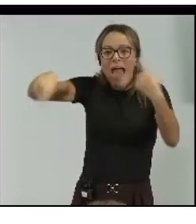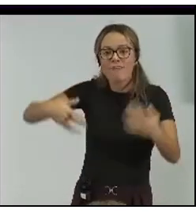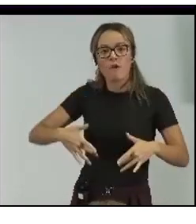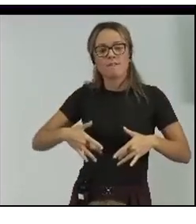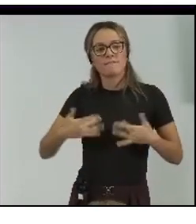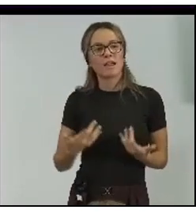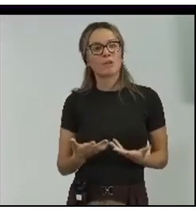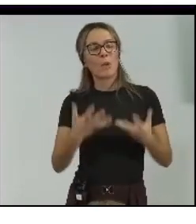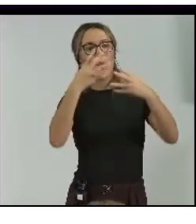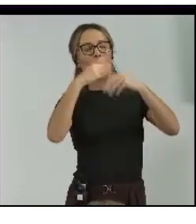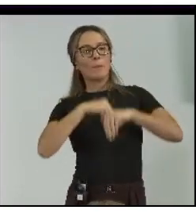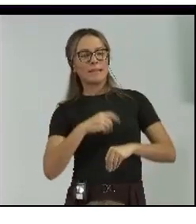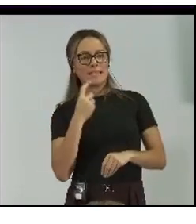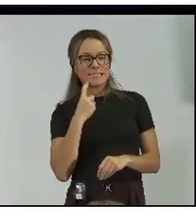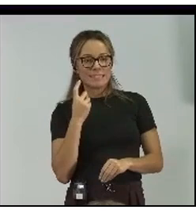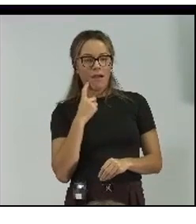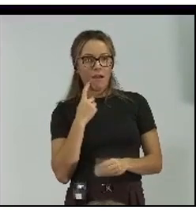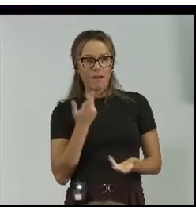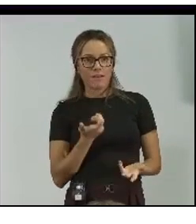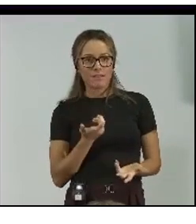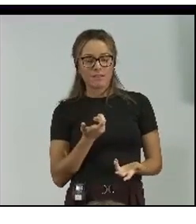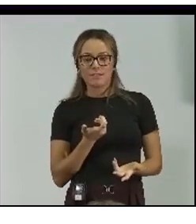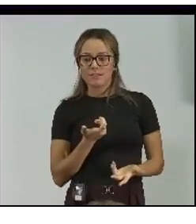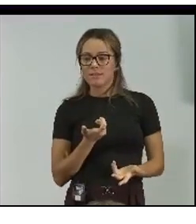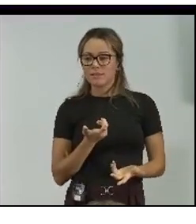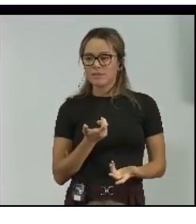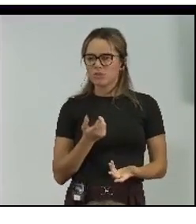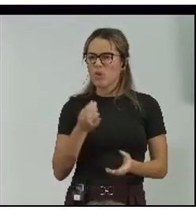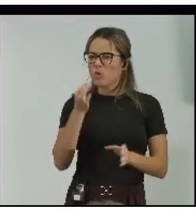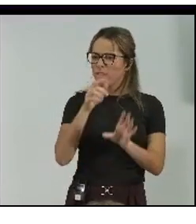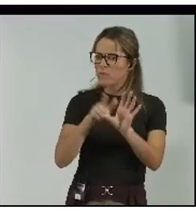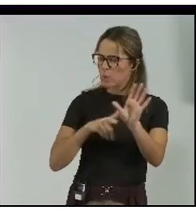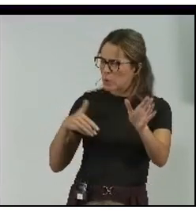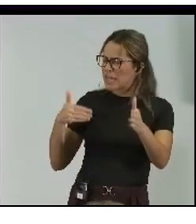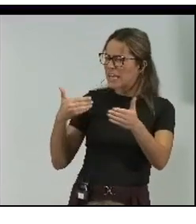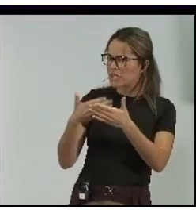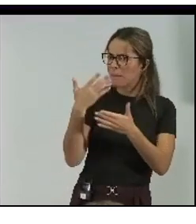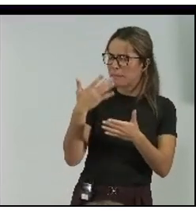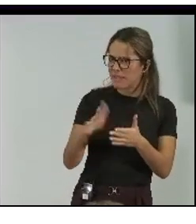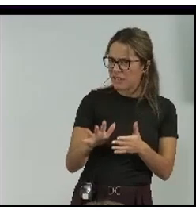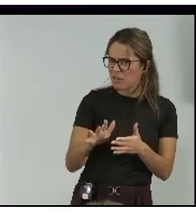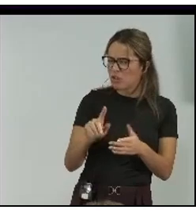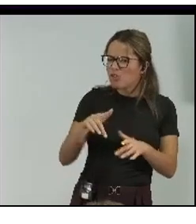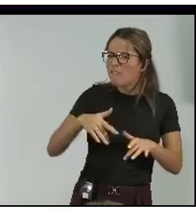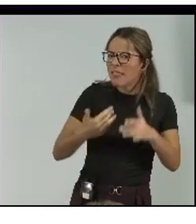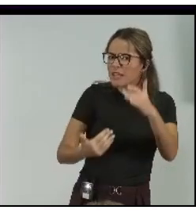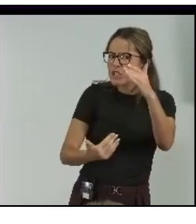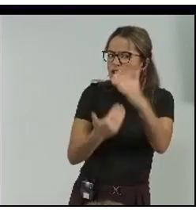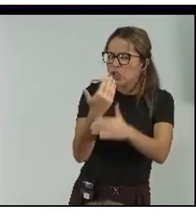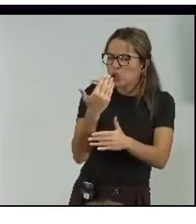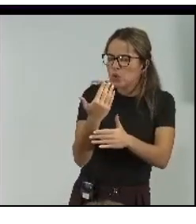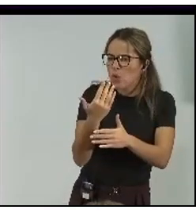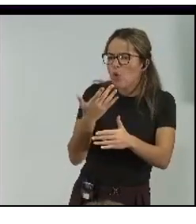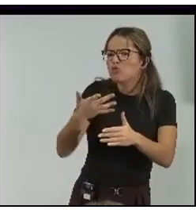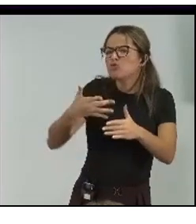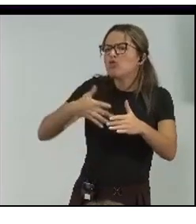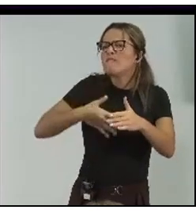And you've been here a few years now that's relatively new. Or do you think that's always been embedded because you came from the brand perspective?